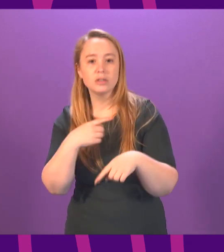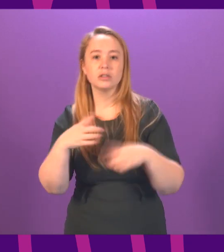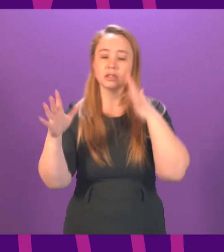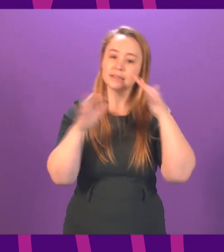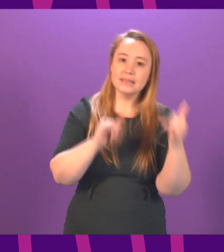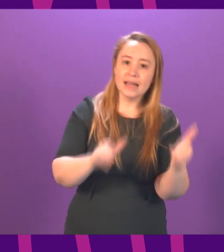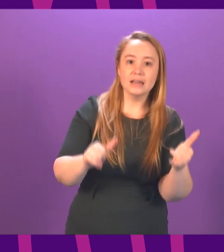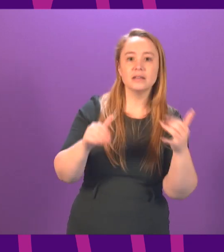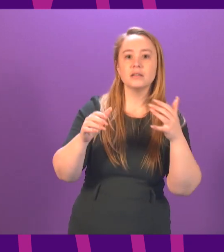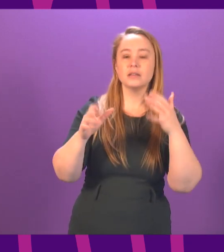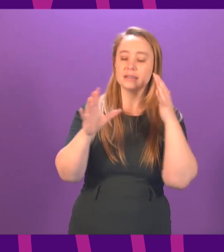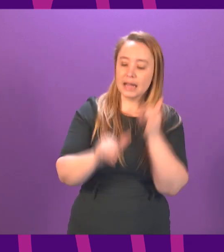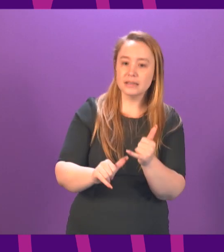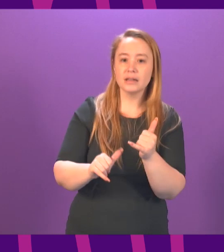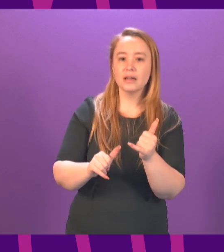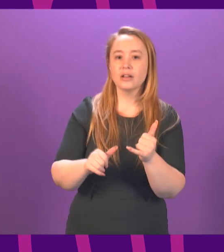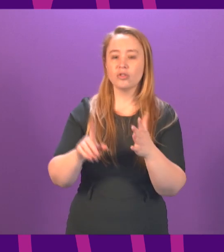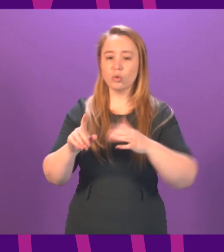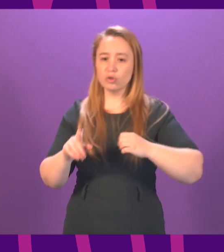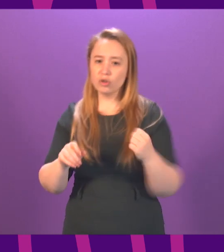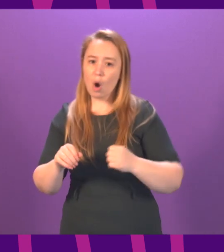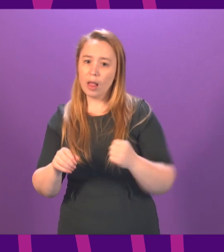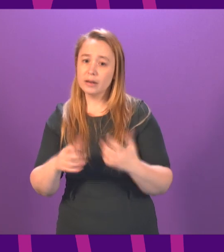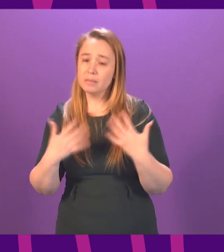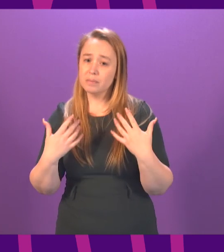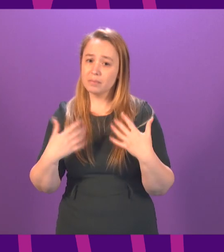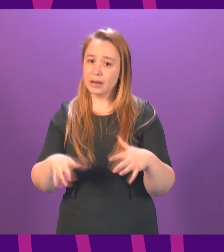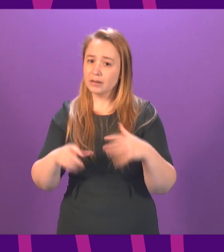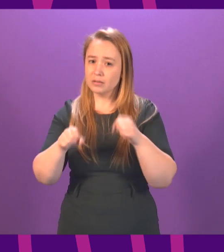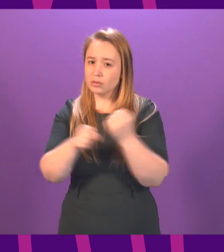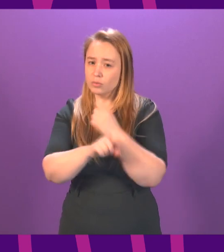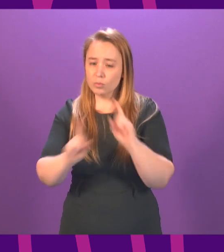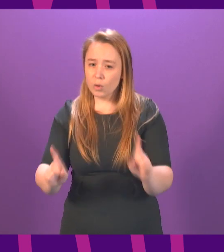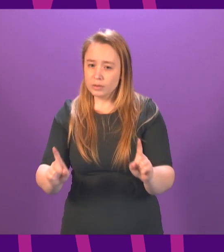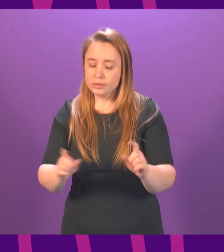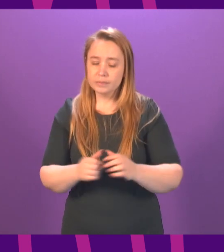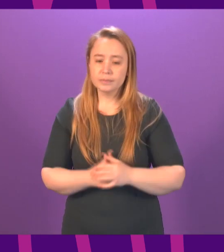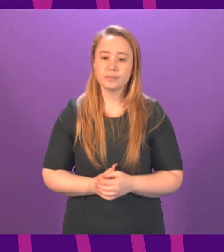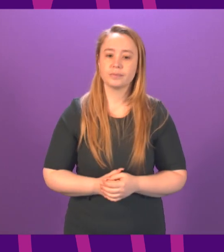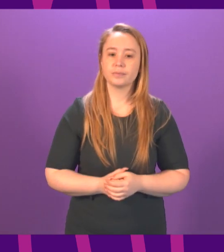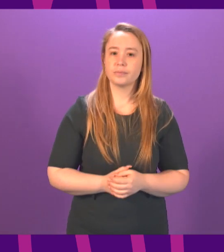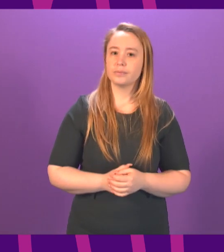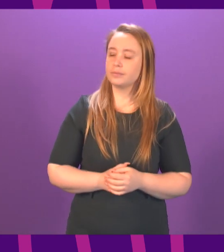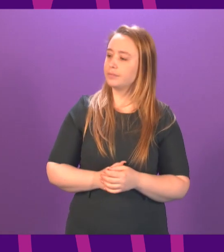The First Minister (Nicola Sturgeon): The milestone that was passed this